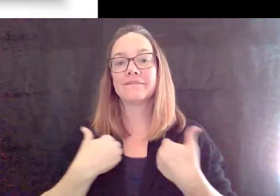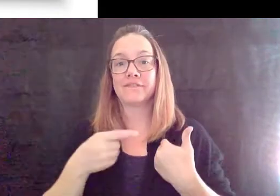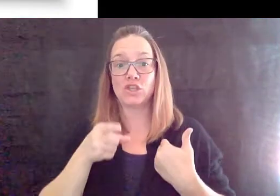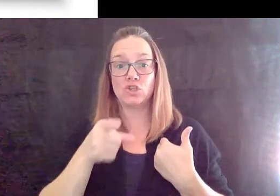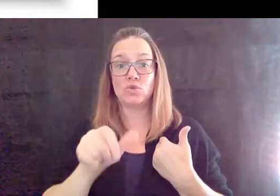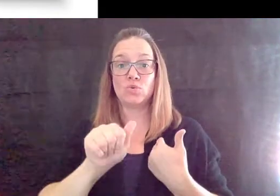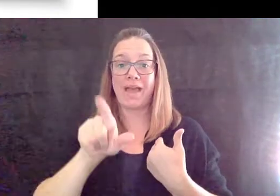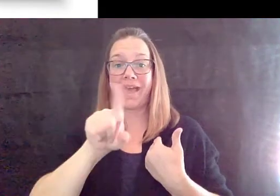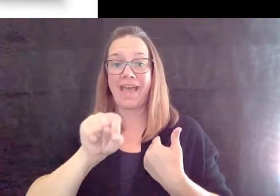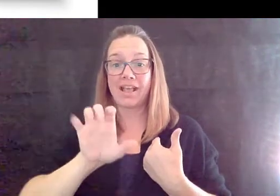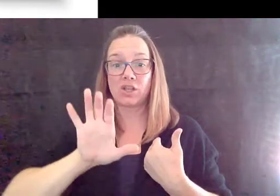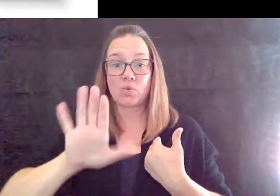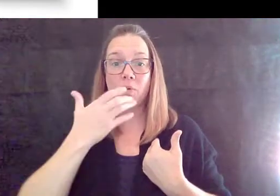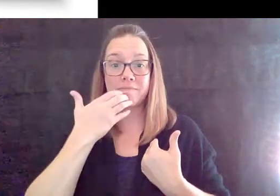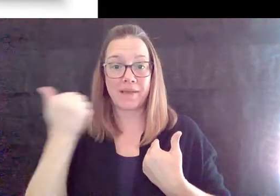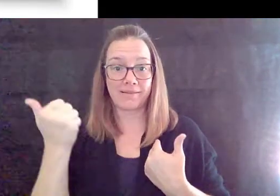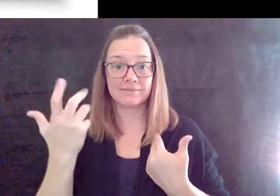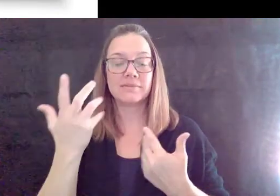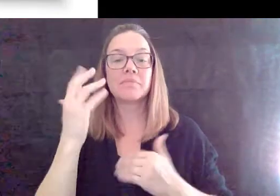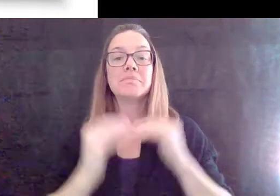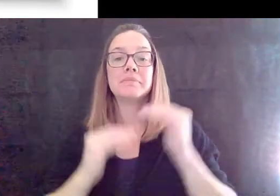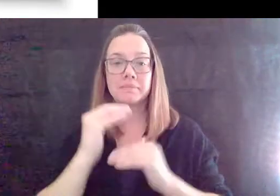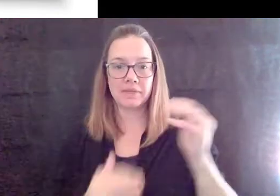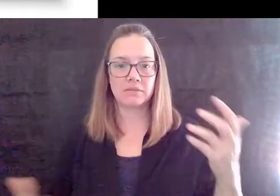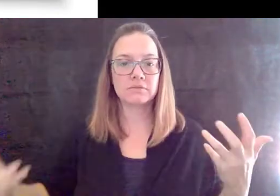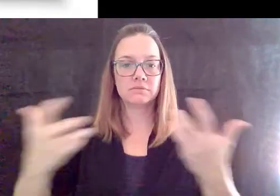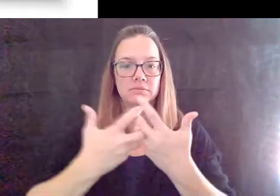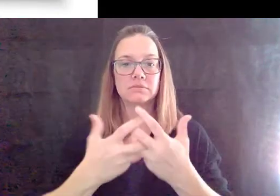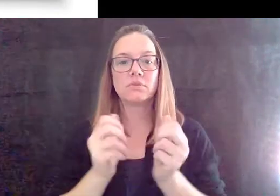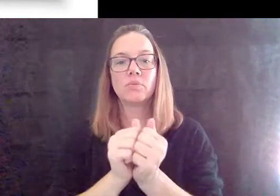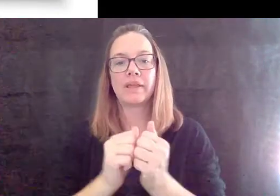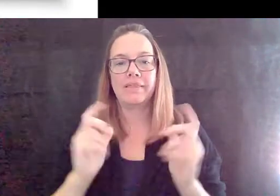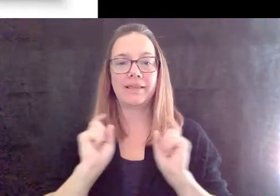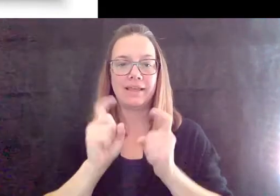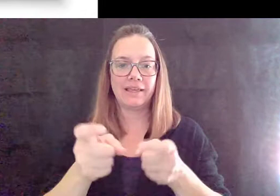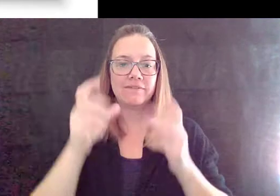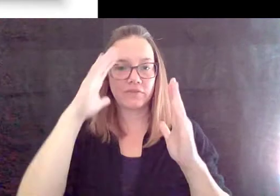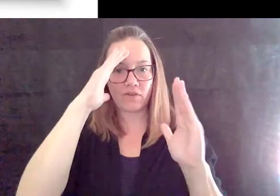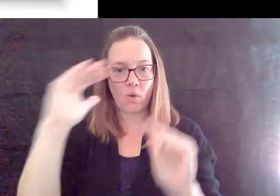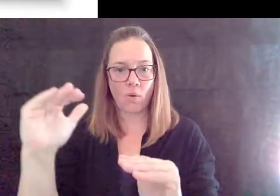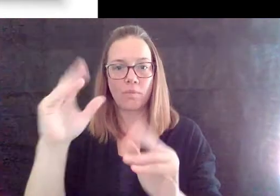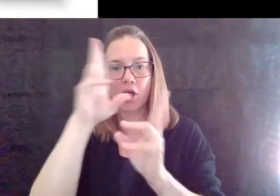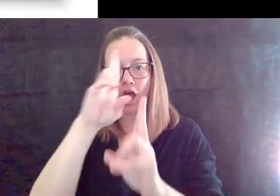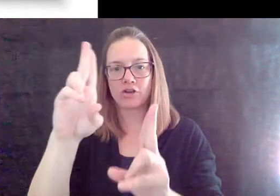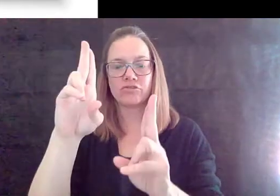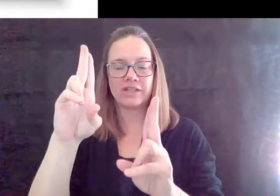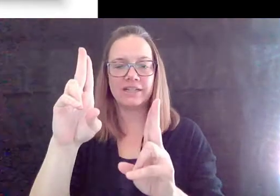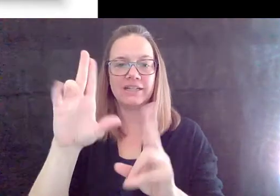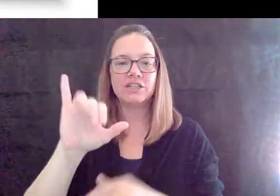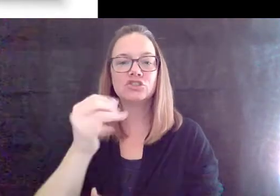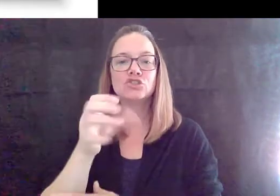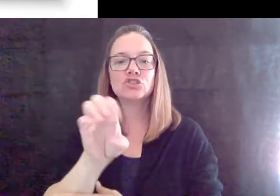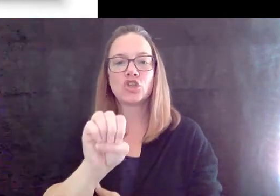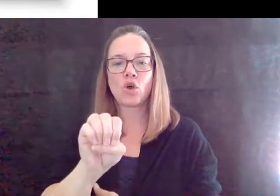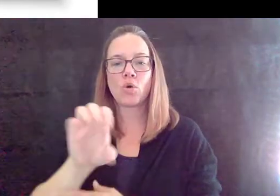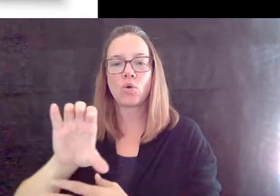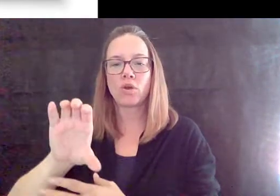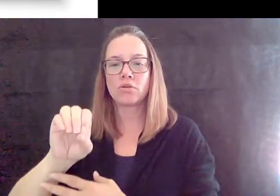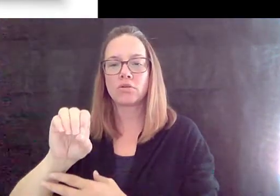which we built in conjunction with last year's Gift of Hope honoree Joe Conrad and his company